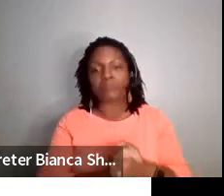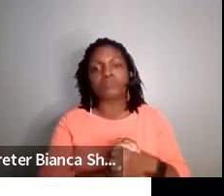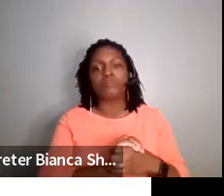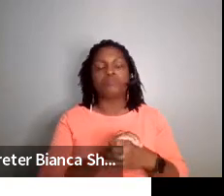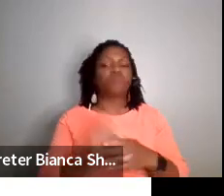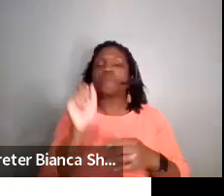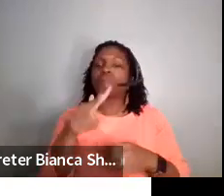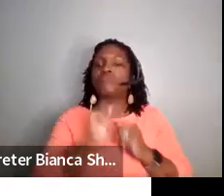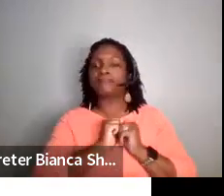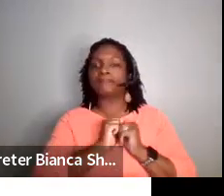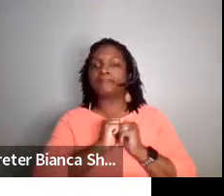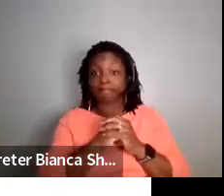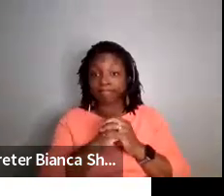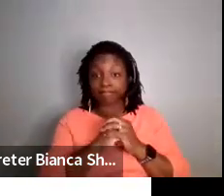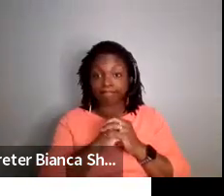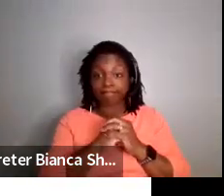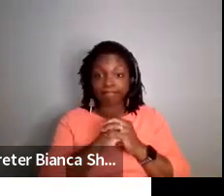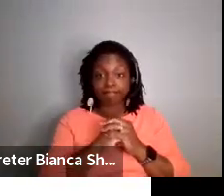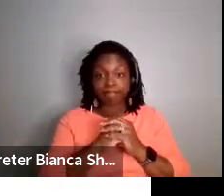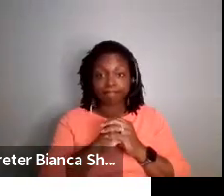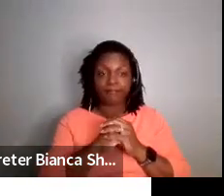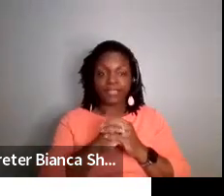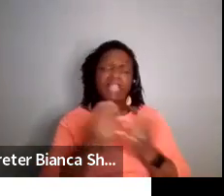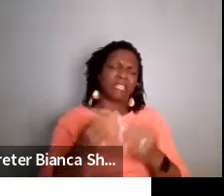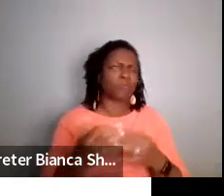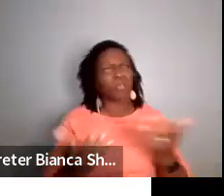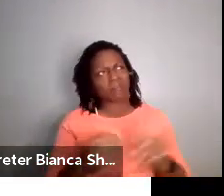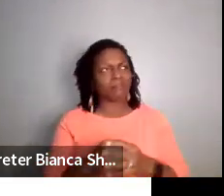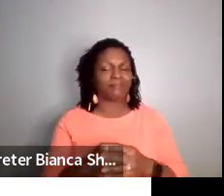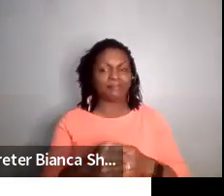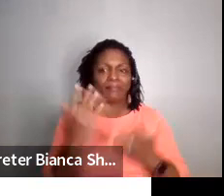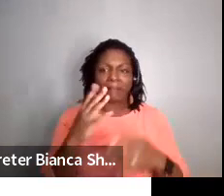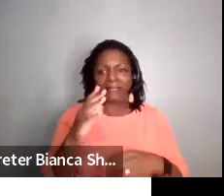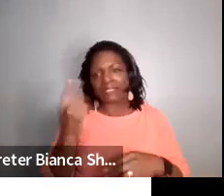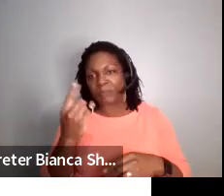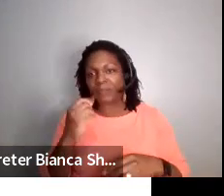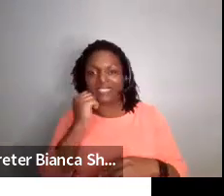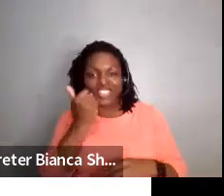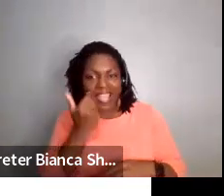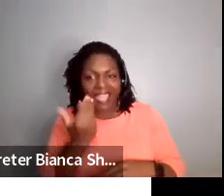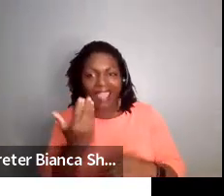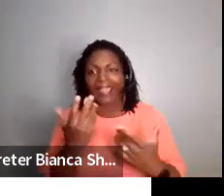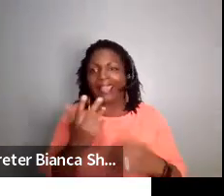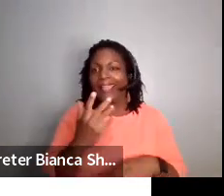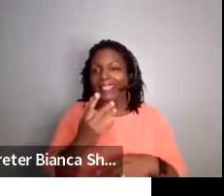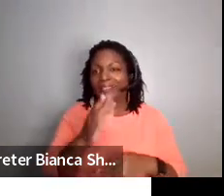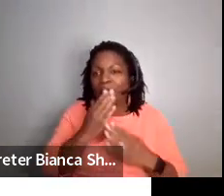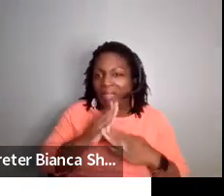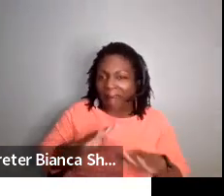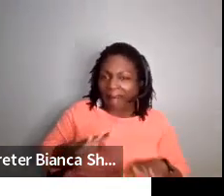I saw. Well, it's the first day of class people would be shy, reluctant to talk, and a lot of times students are elected to talk.